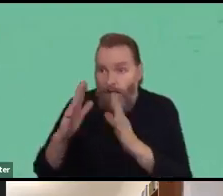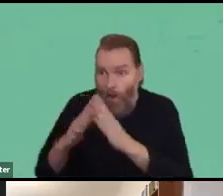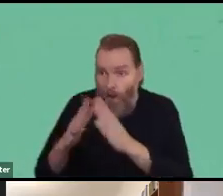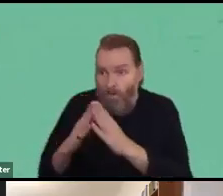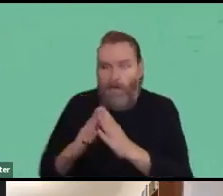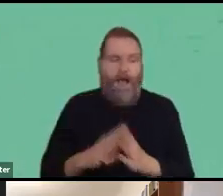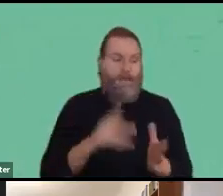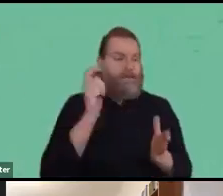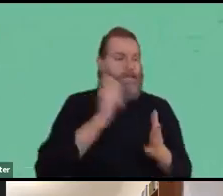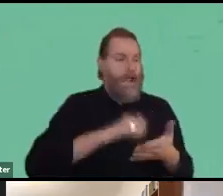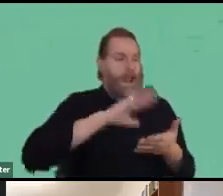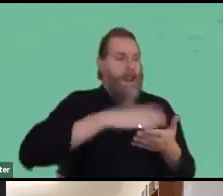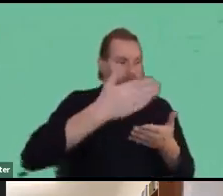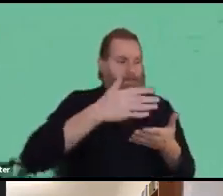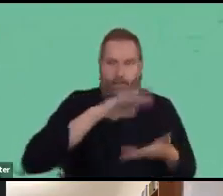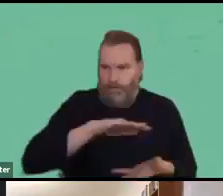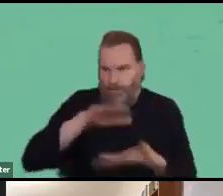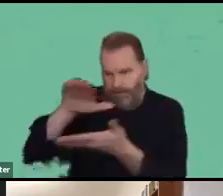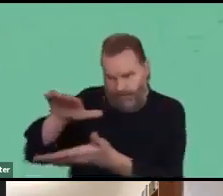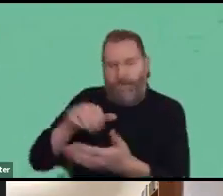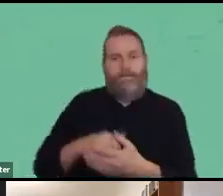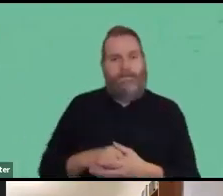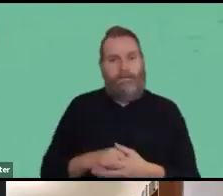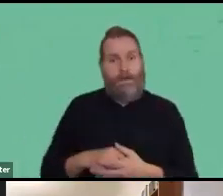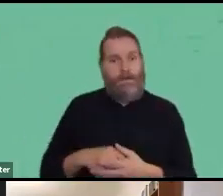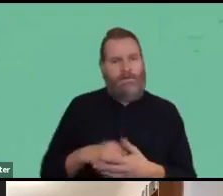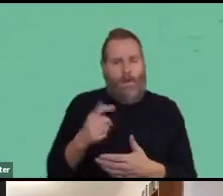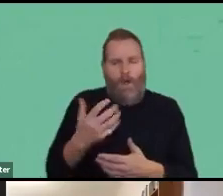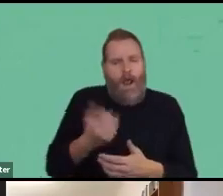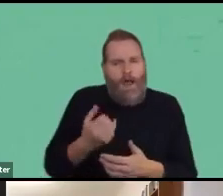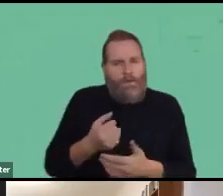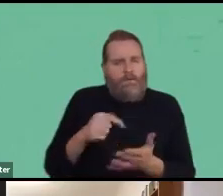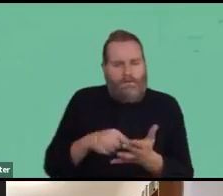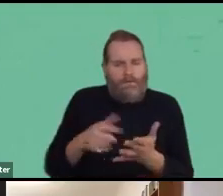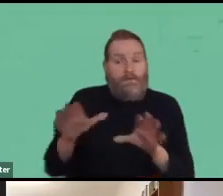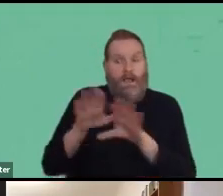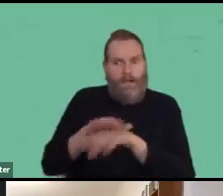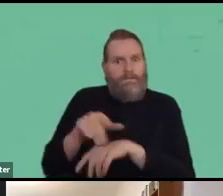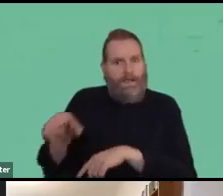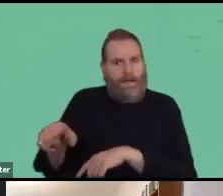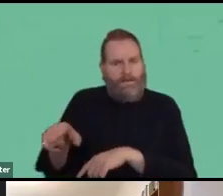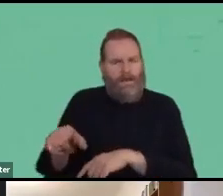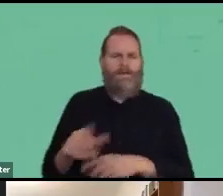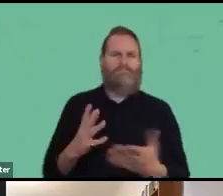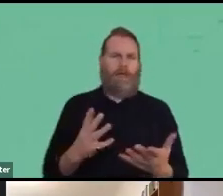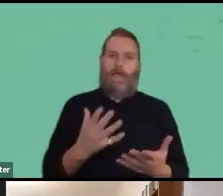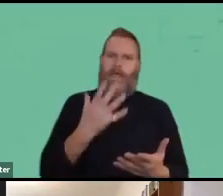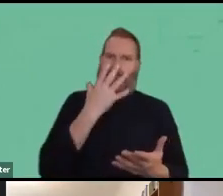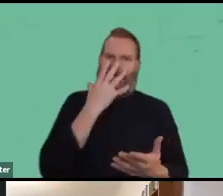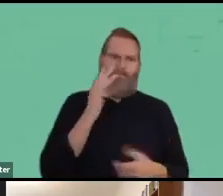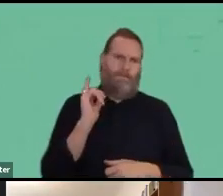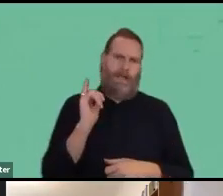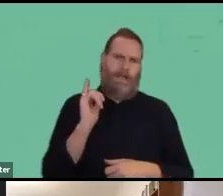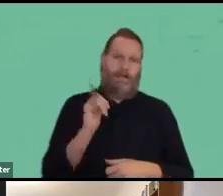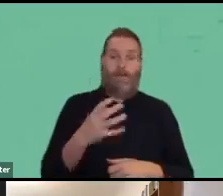allocated but I absolutely understand that it does fly in the face of staff who had to just turn of